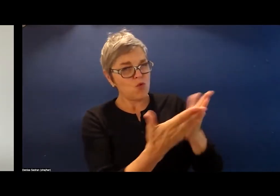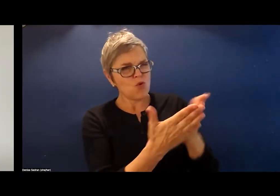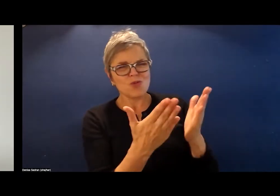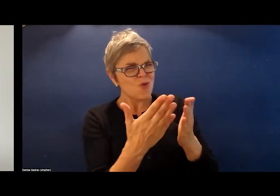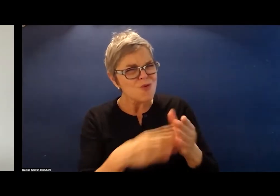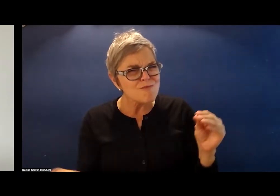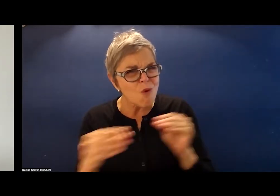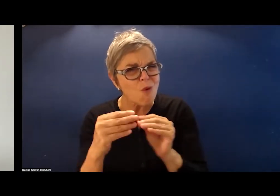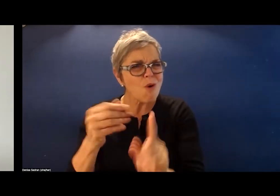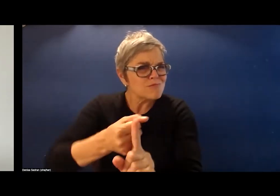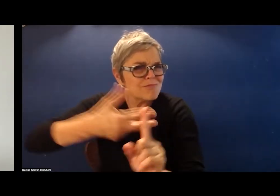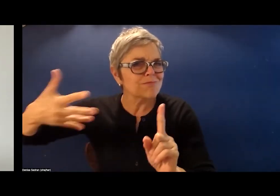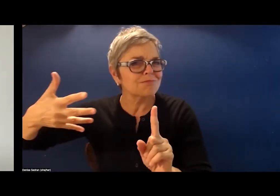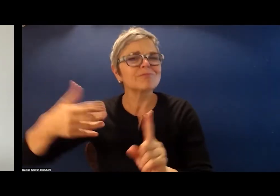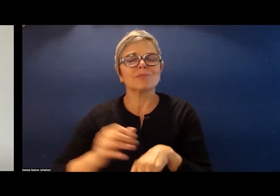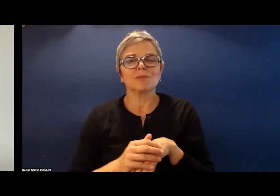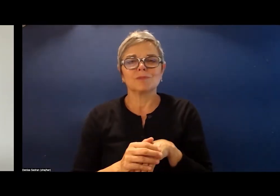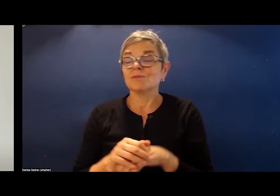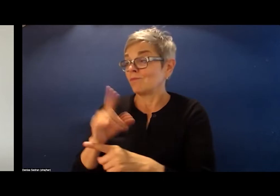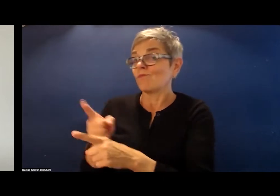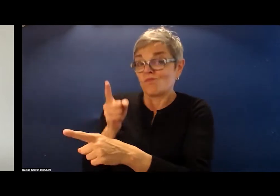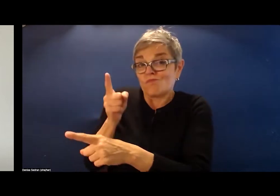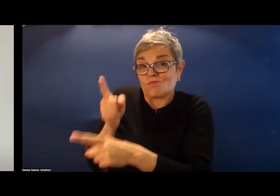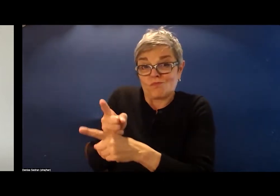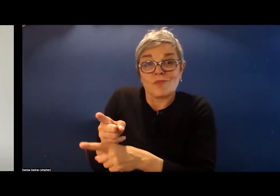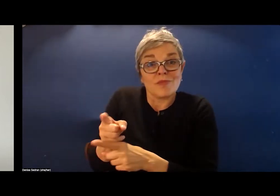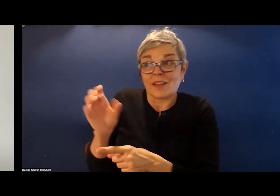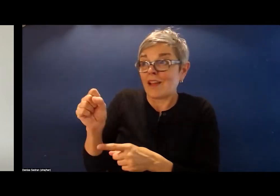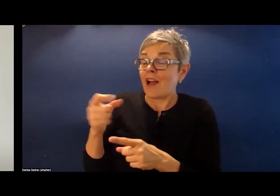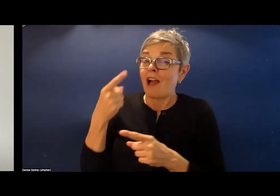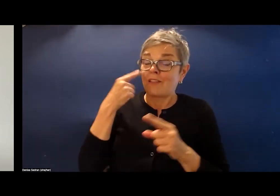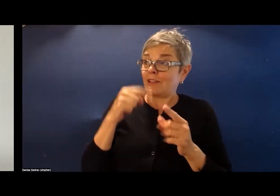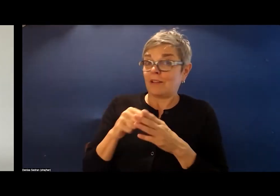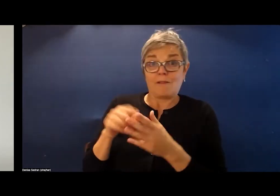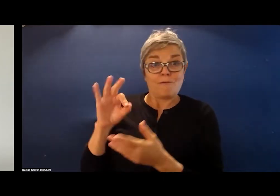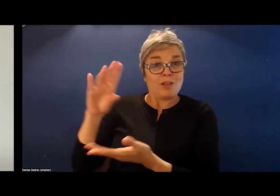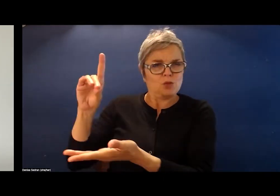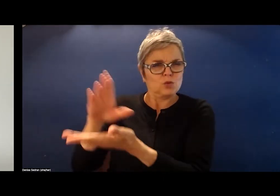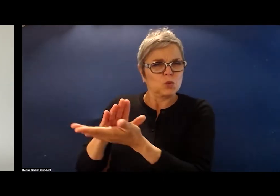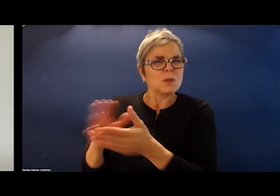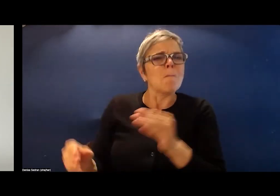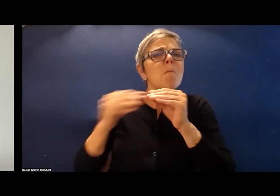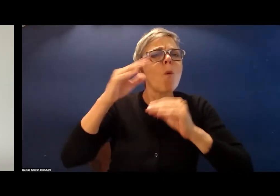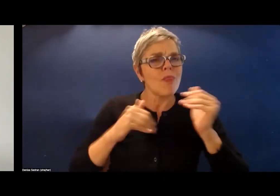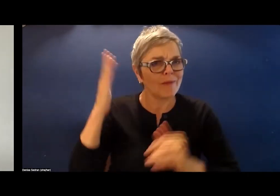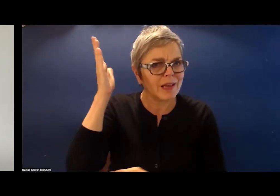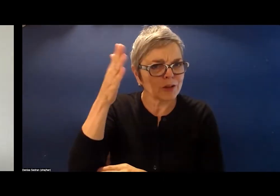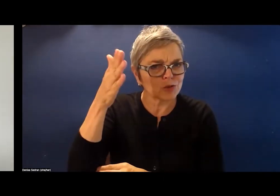Chase: I think it's also about the classroom beyond the lecture. I think one of the things that I was so inspired to think about with you